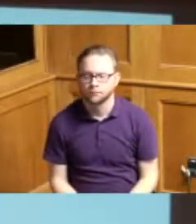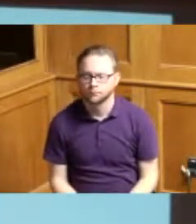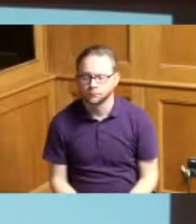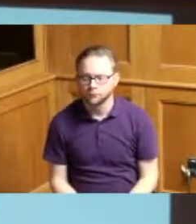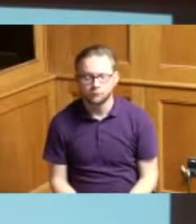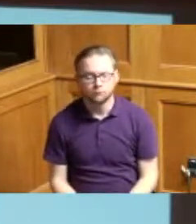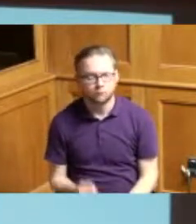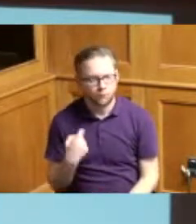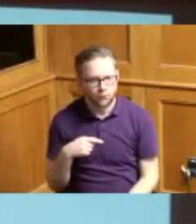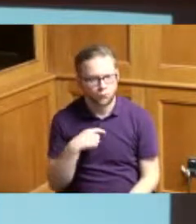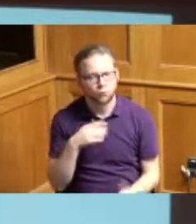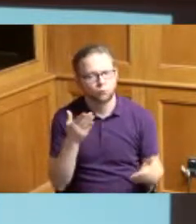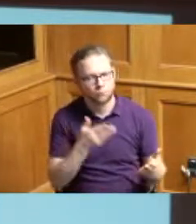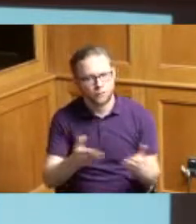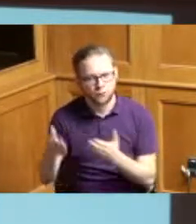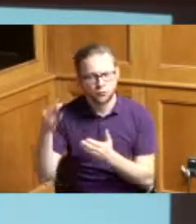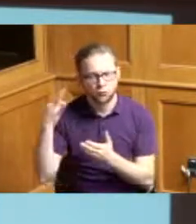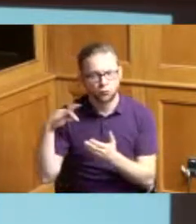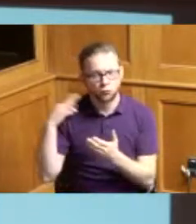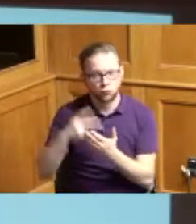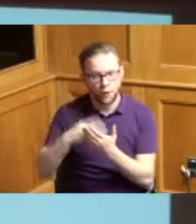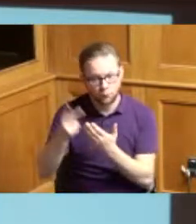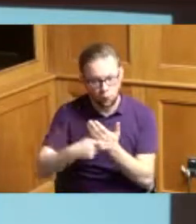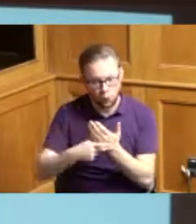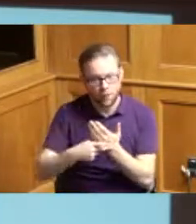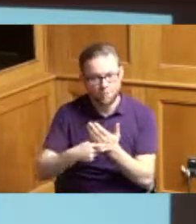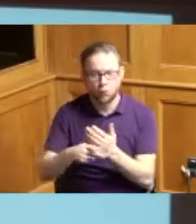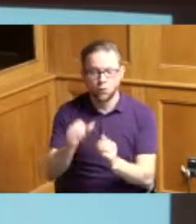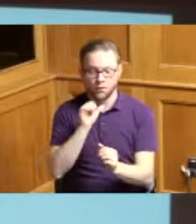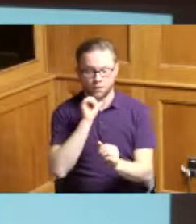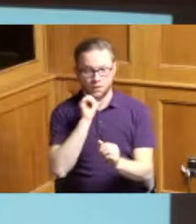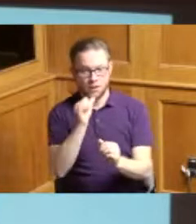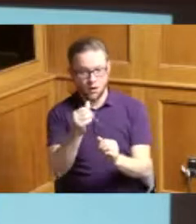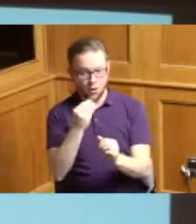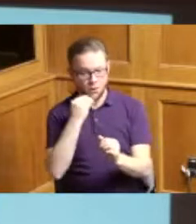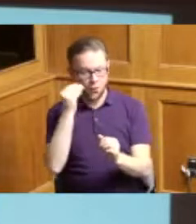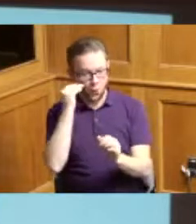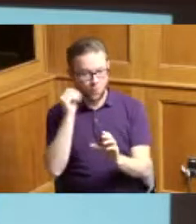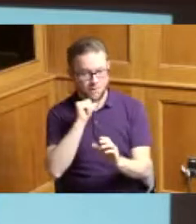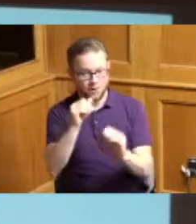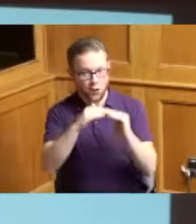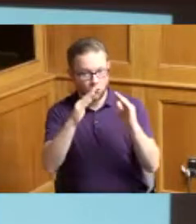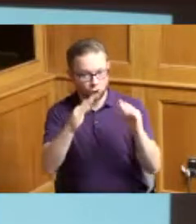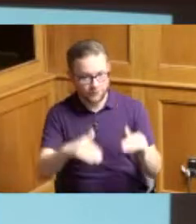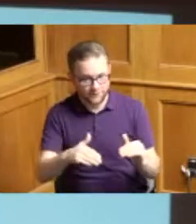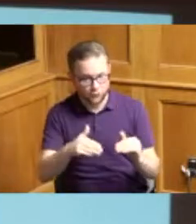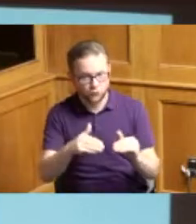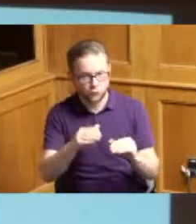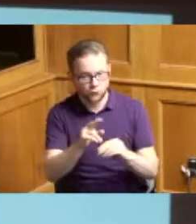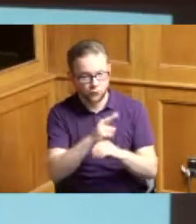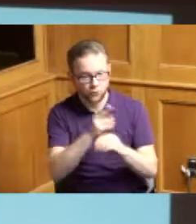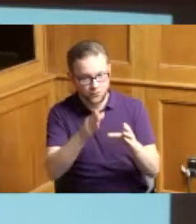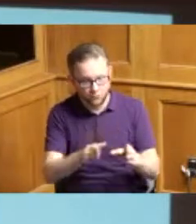a credit program for non-residential customers and that an incentive program for residents if